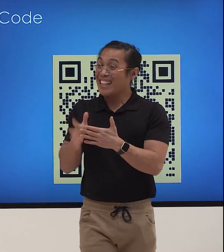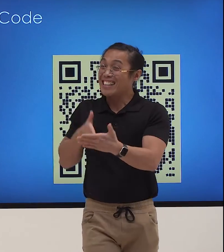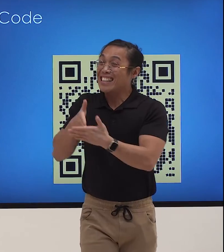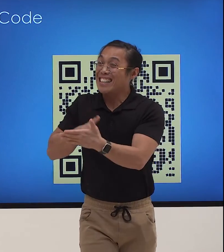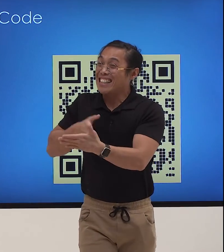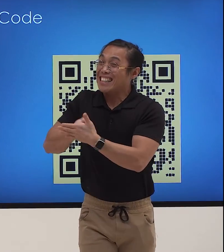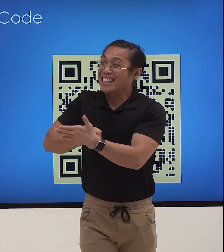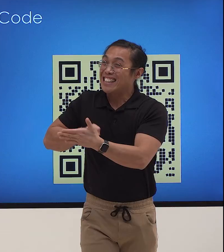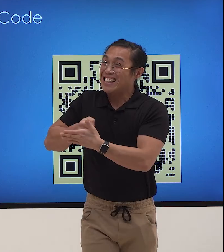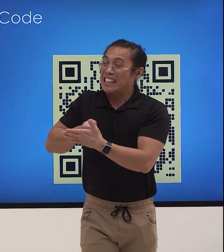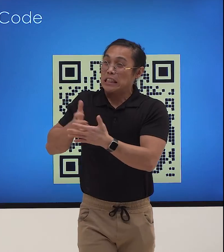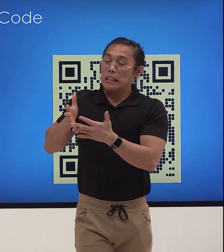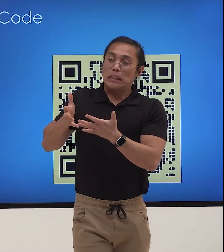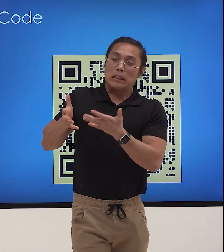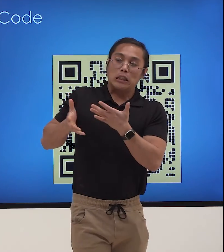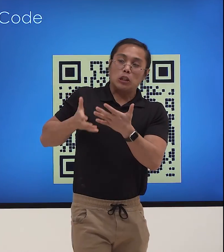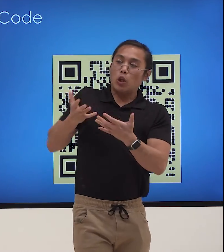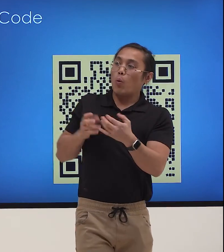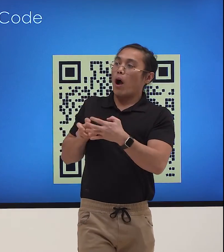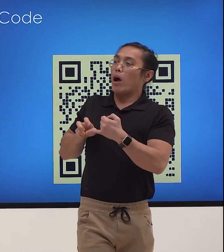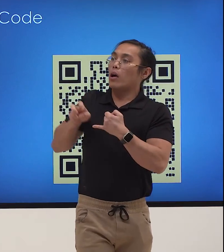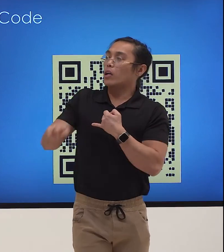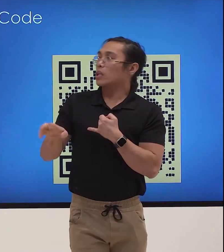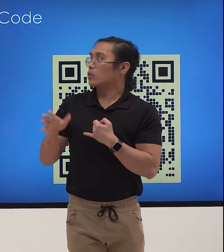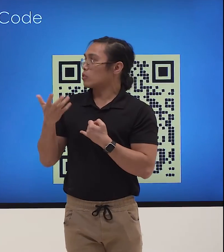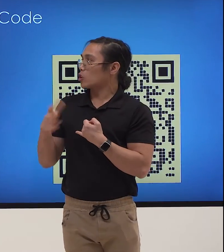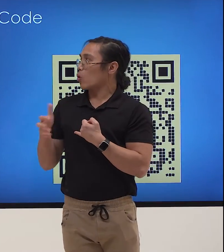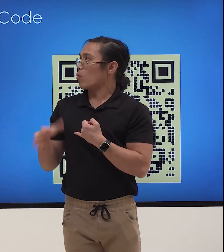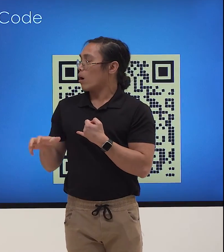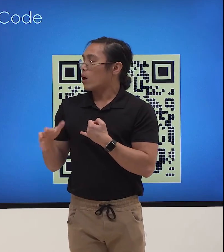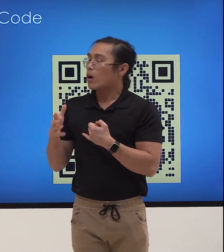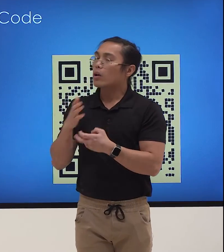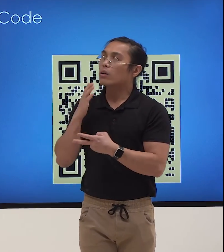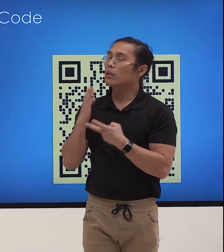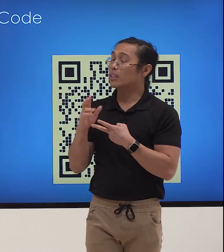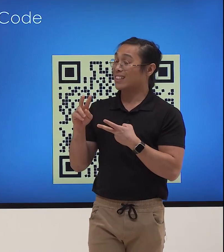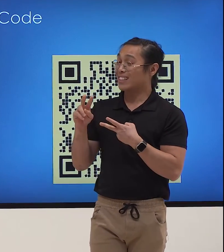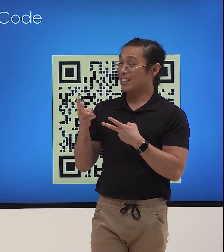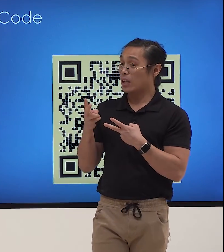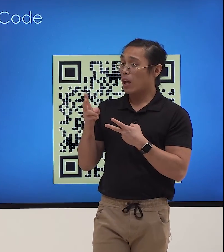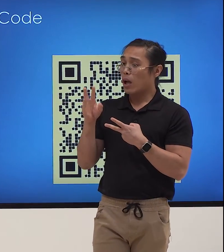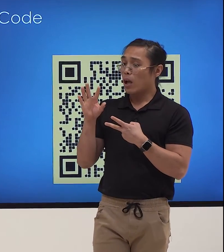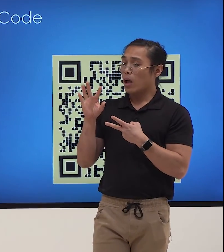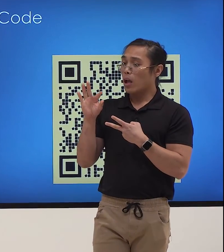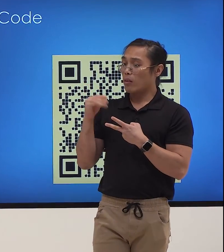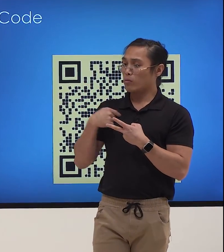You don't want to make that person uncomfortable first and foremost. Secondly, let me expand on this.